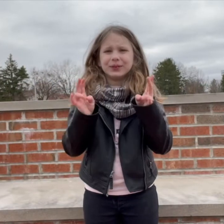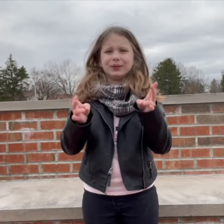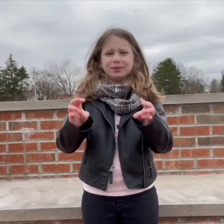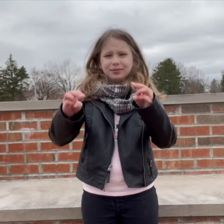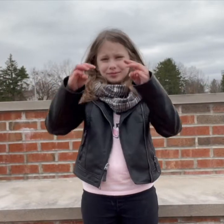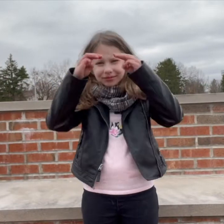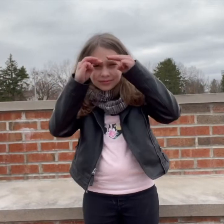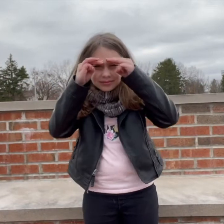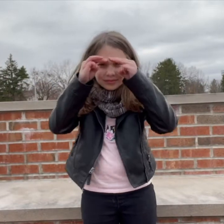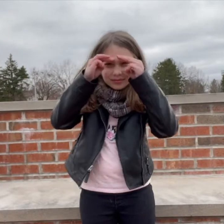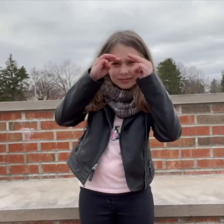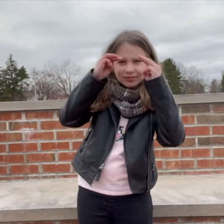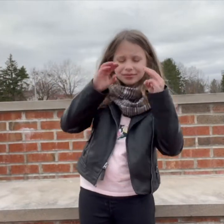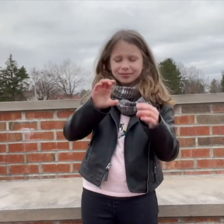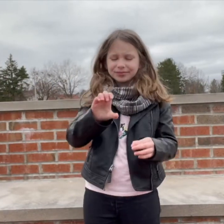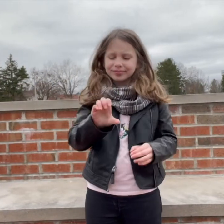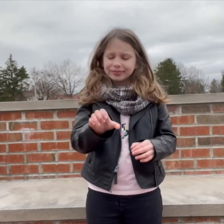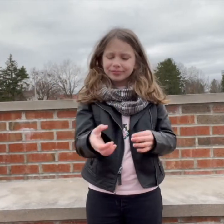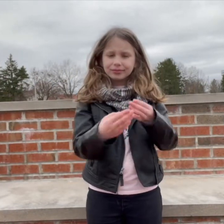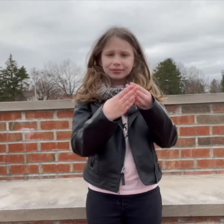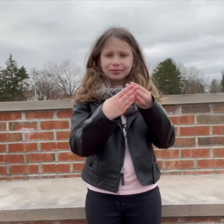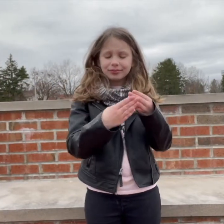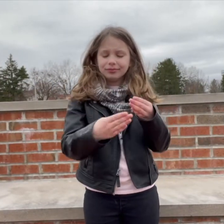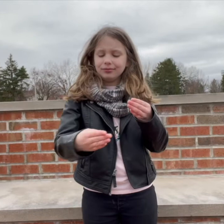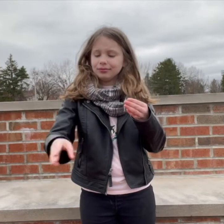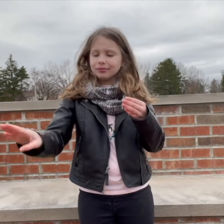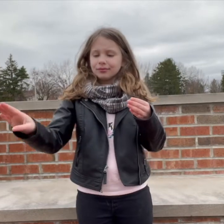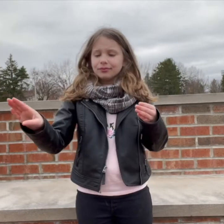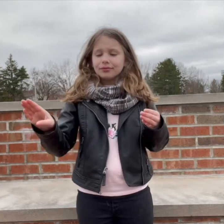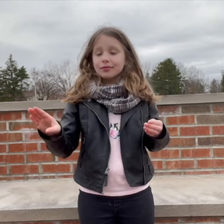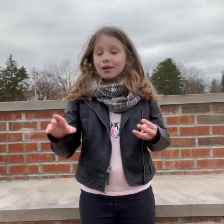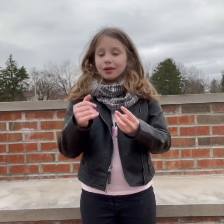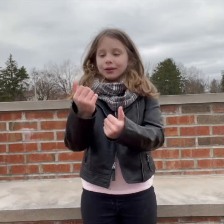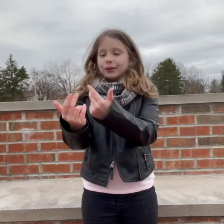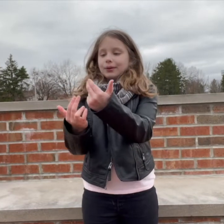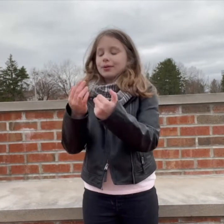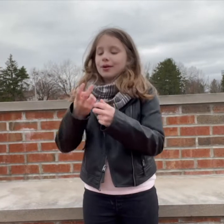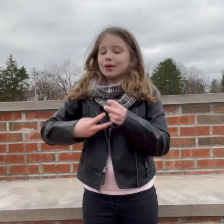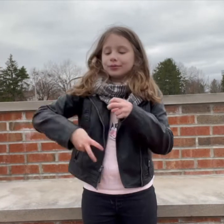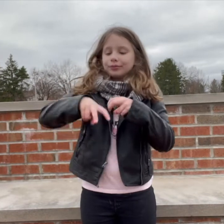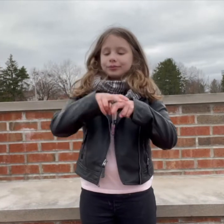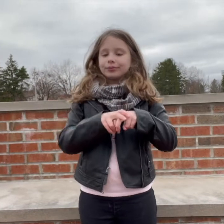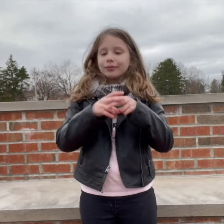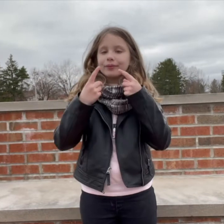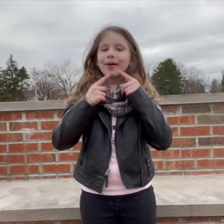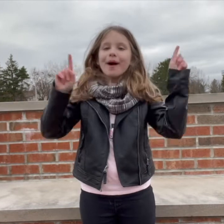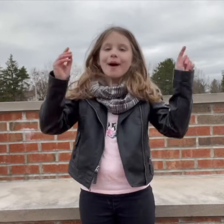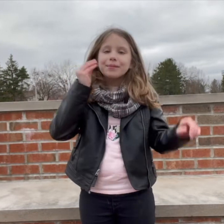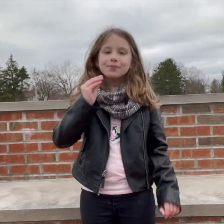will be warm i hurry and look in the window turn the knob and walk in the door there's a fire and